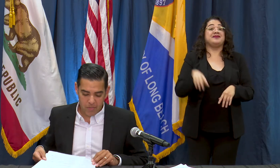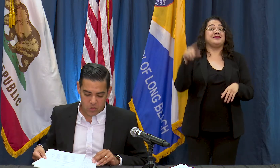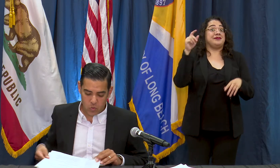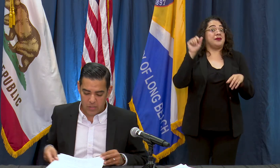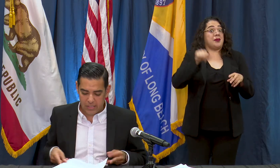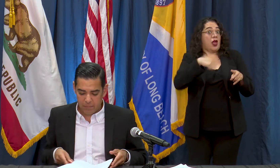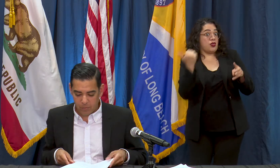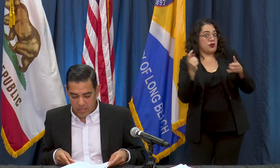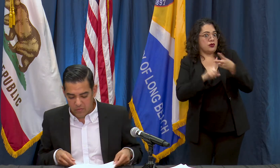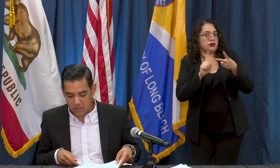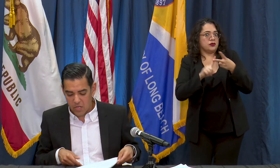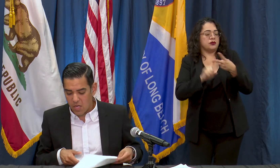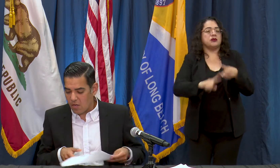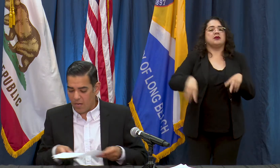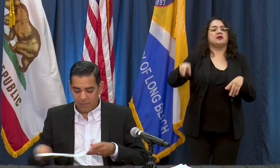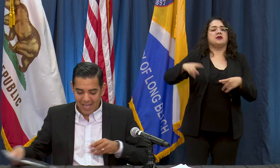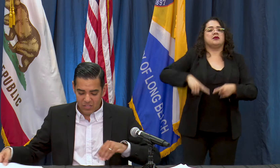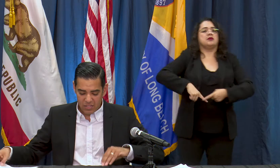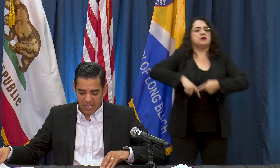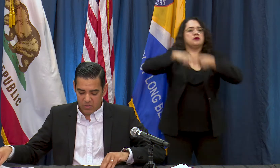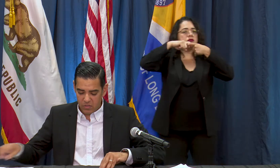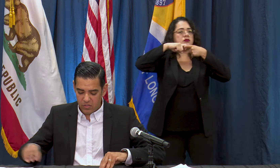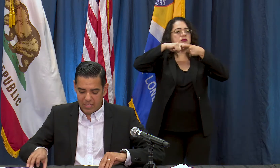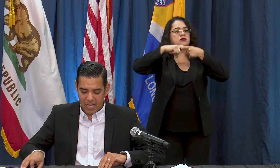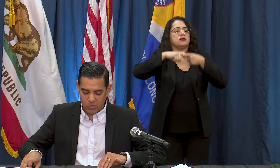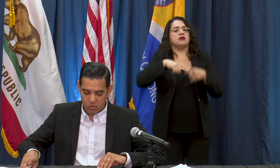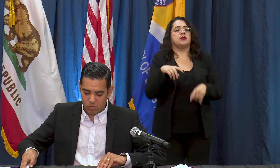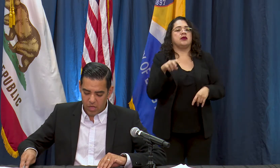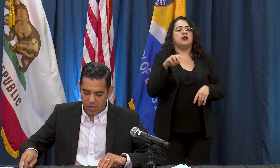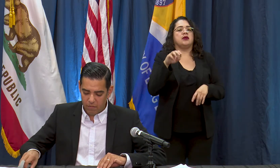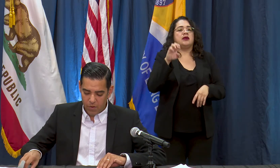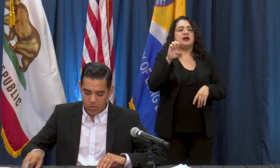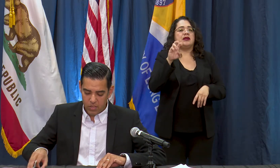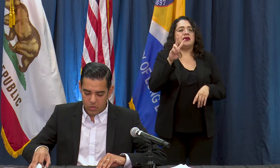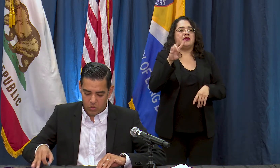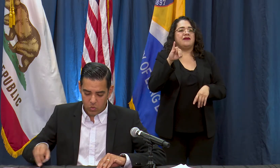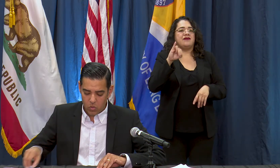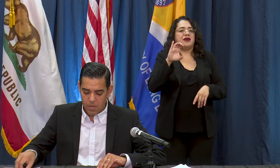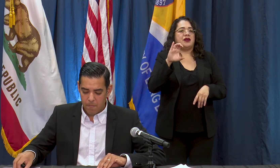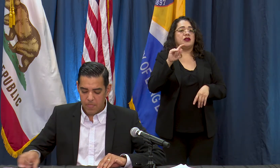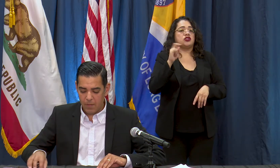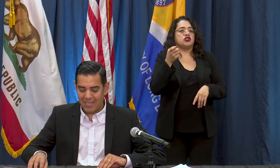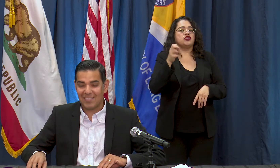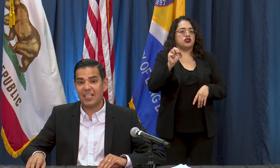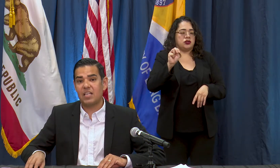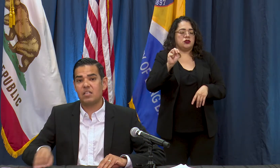that's currently in place. Last night the City Council voted to extend the